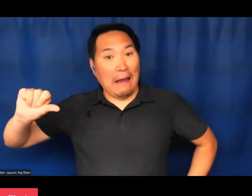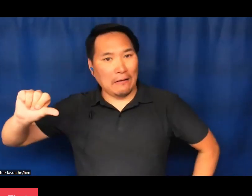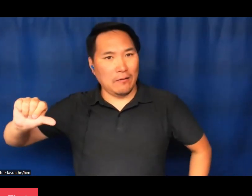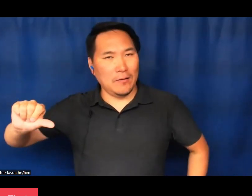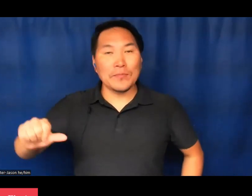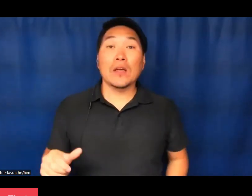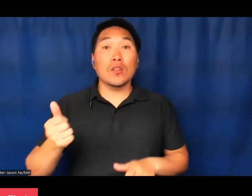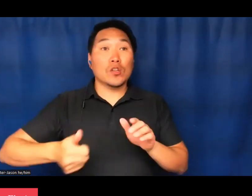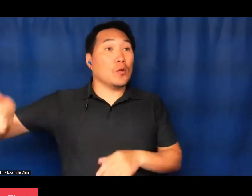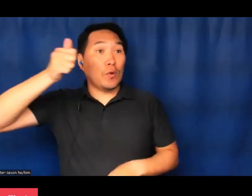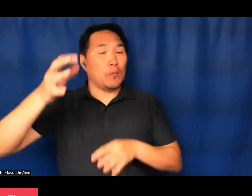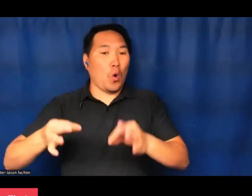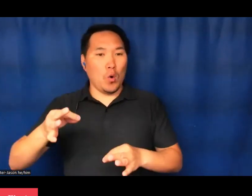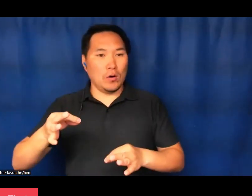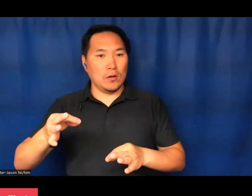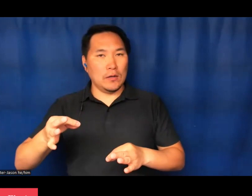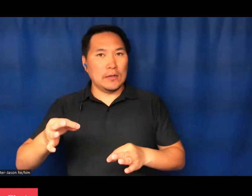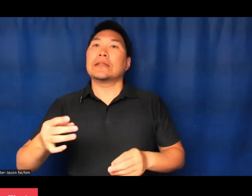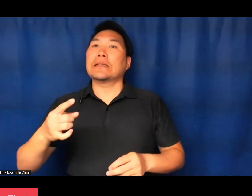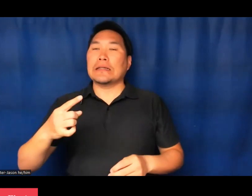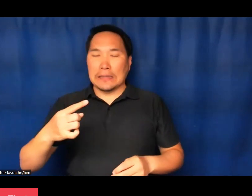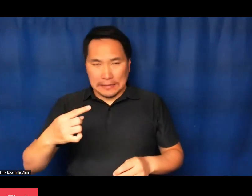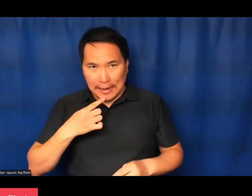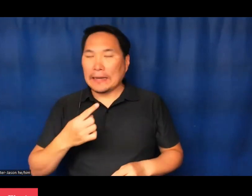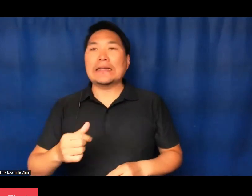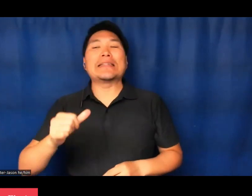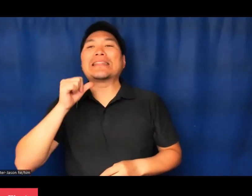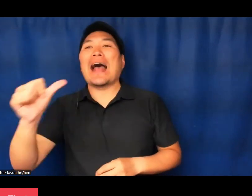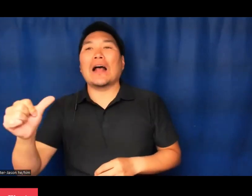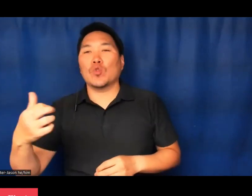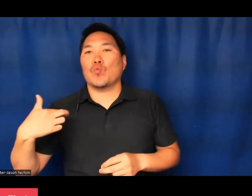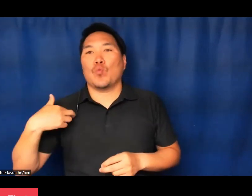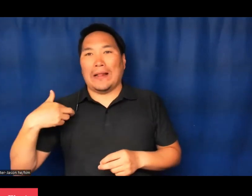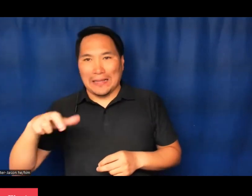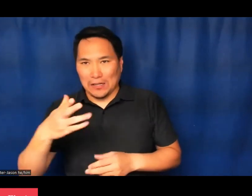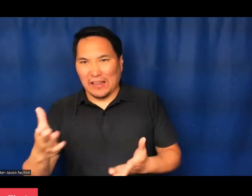Court granted cert not on the religion claim but on the free speech claim.